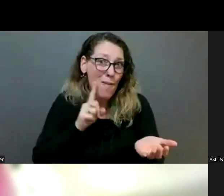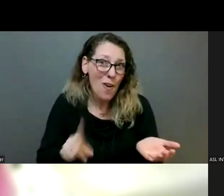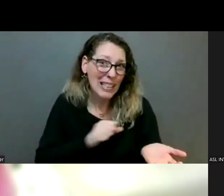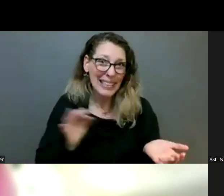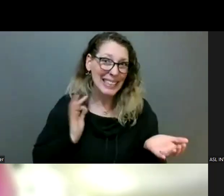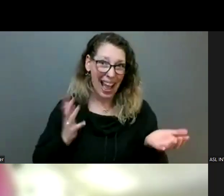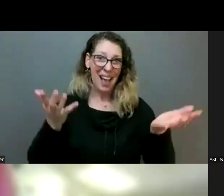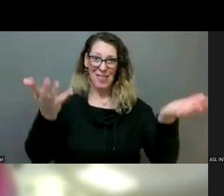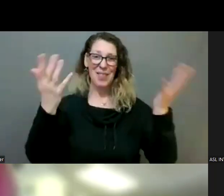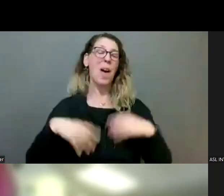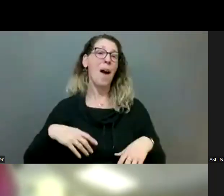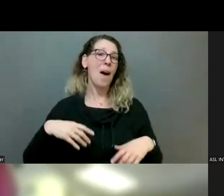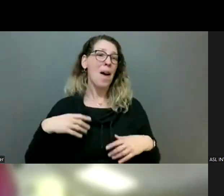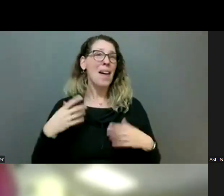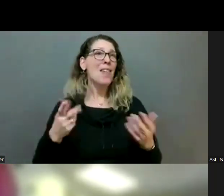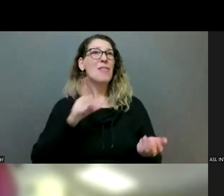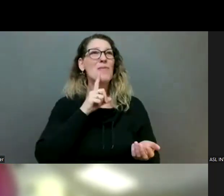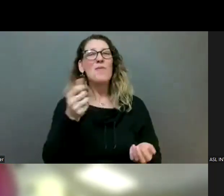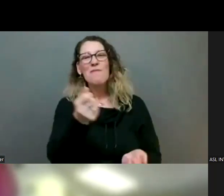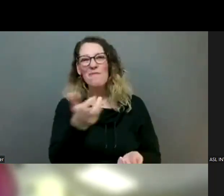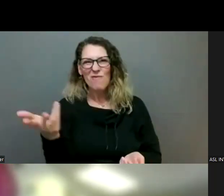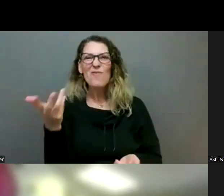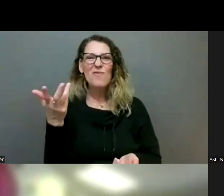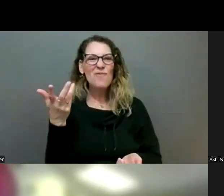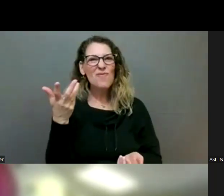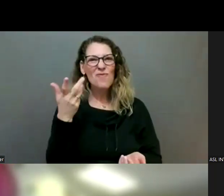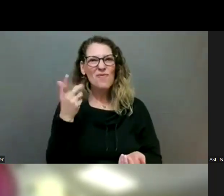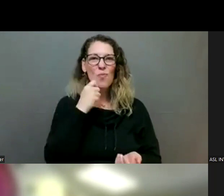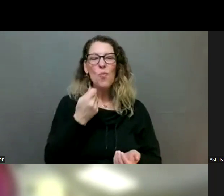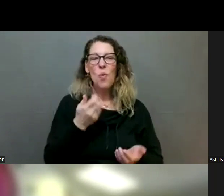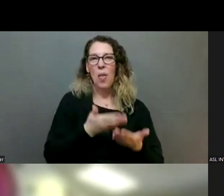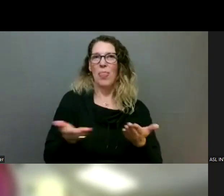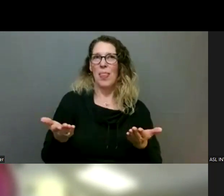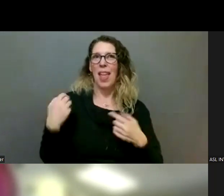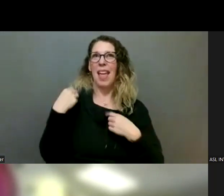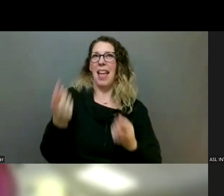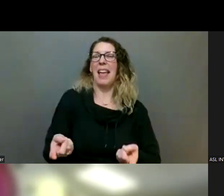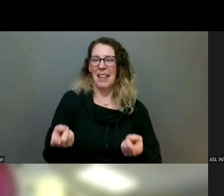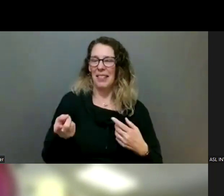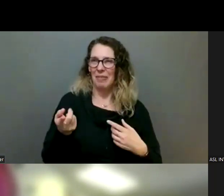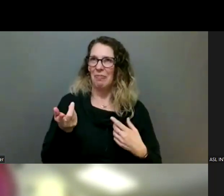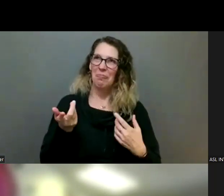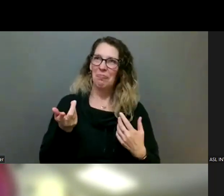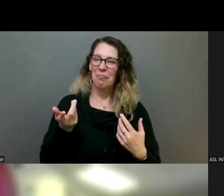And so just a couple cool things that we're doing, where it's that really,